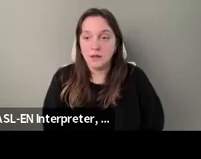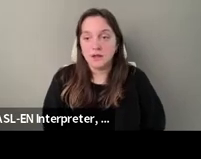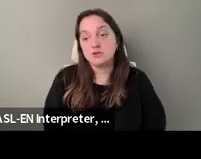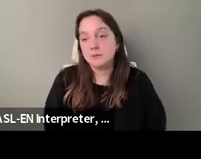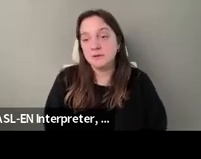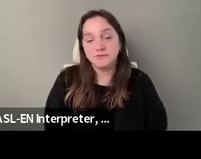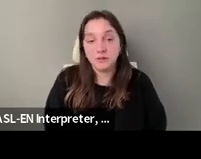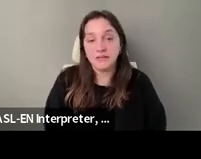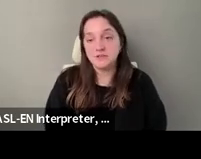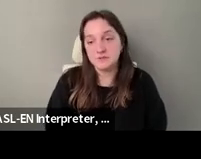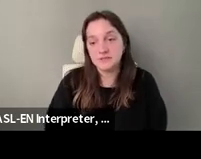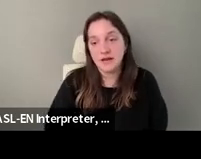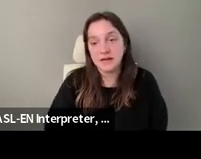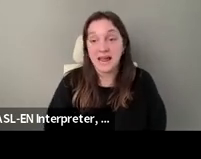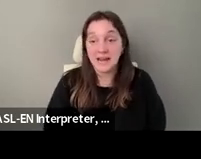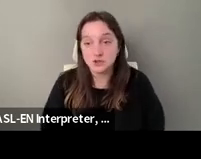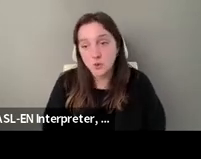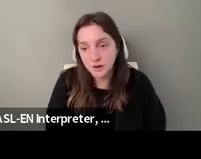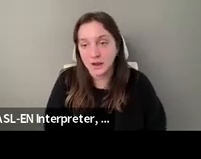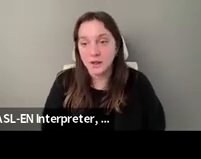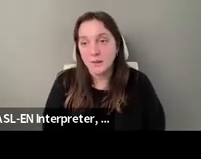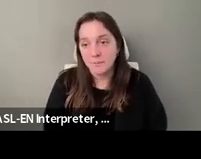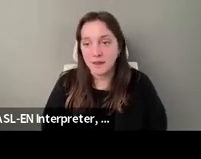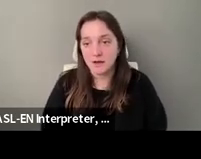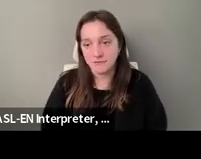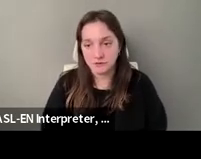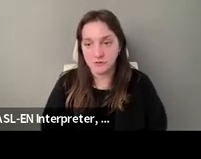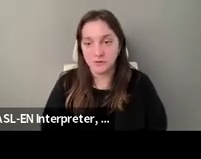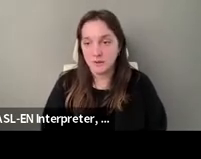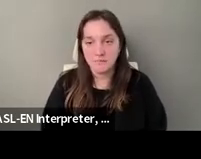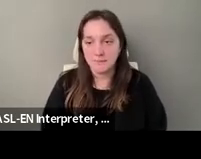fully to society and enjoy being a full member of